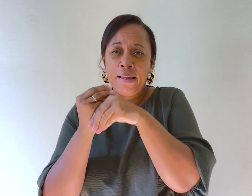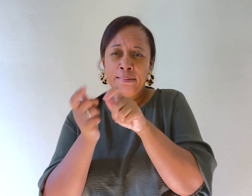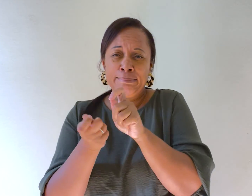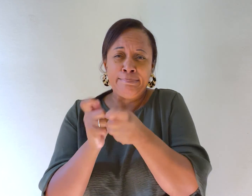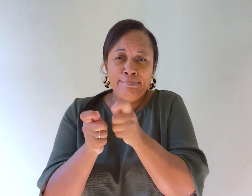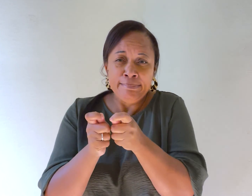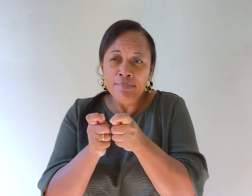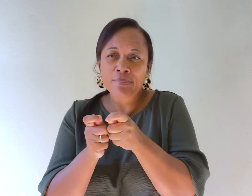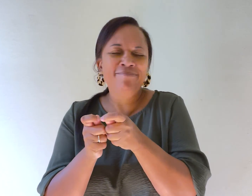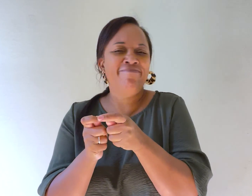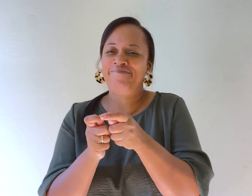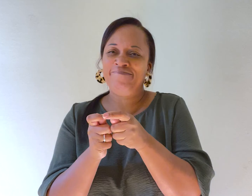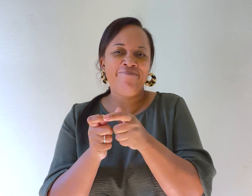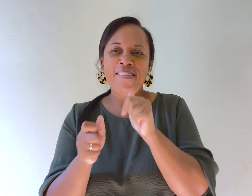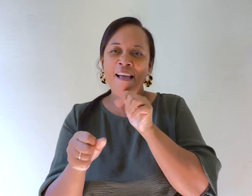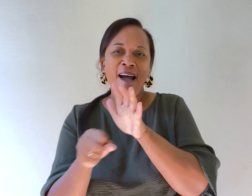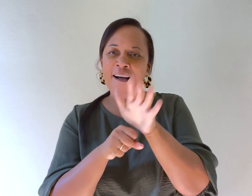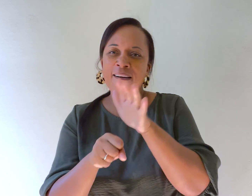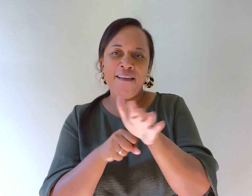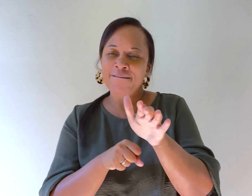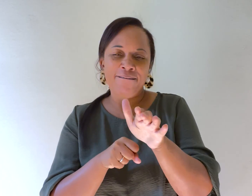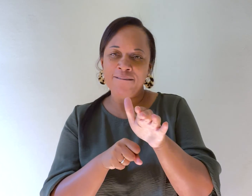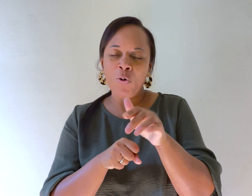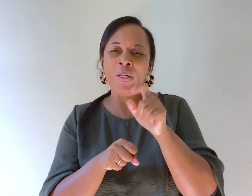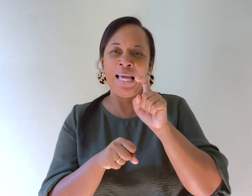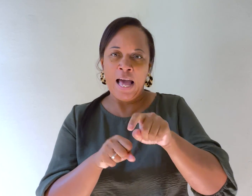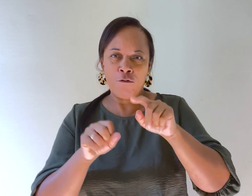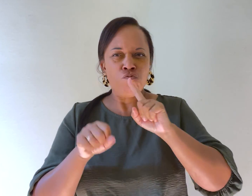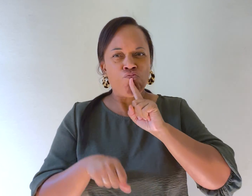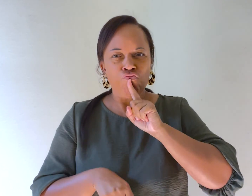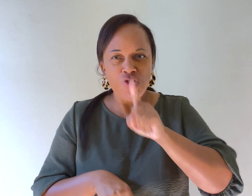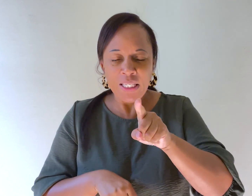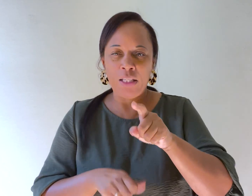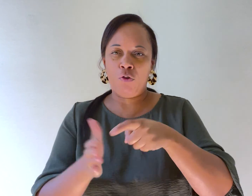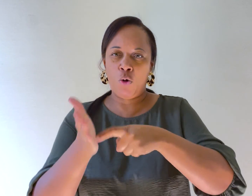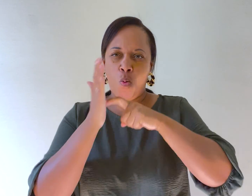Temporary fixes are not sufficient for true systems transformation.